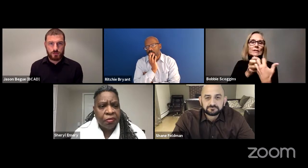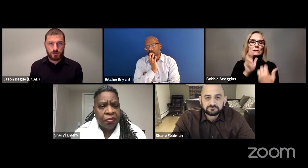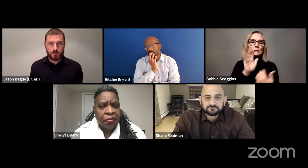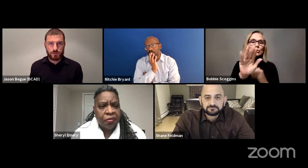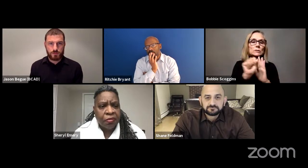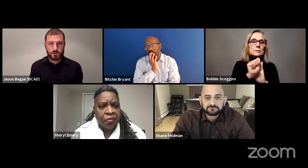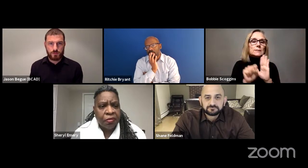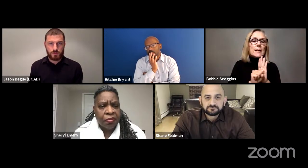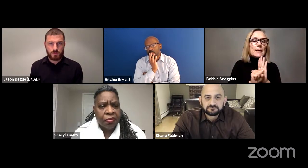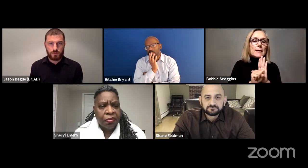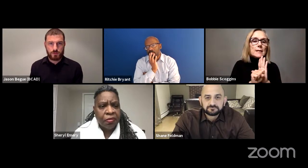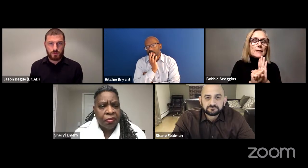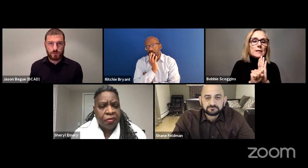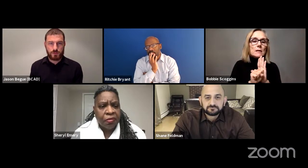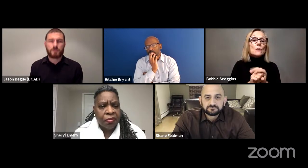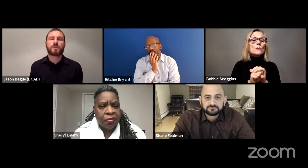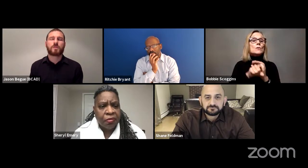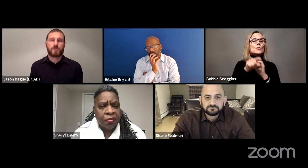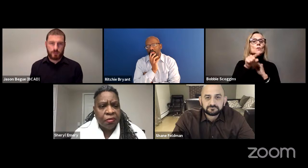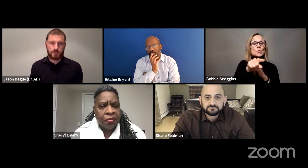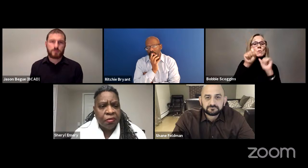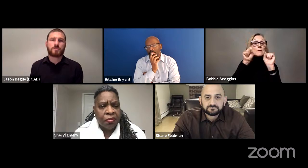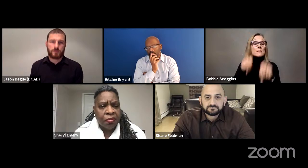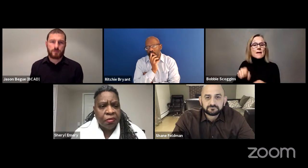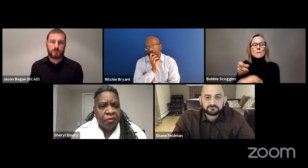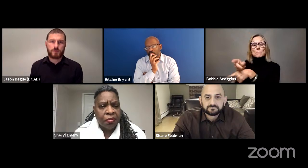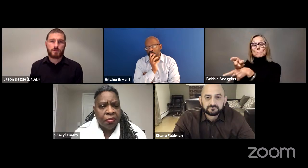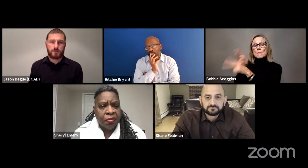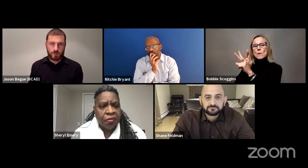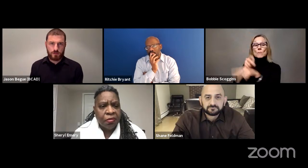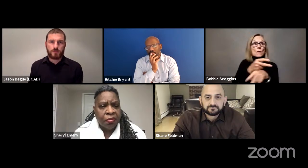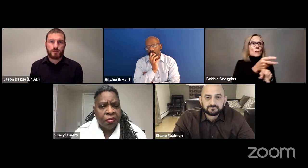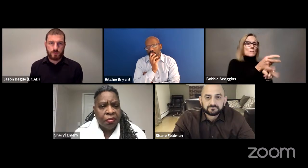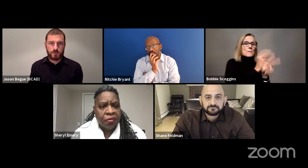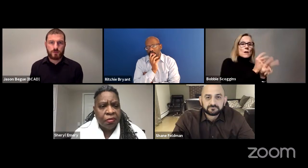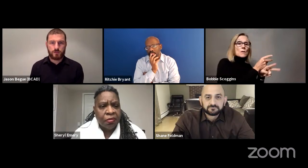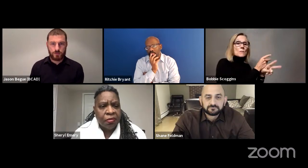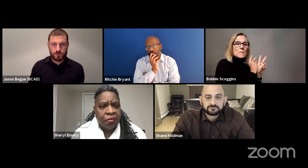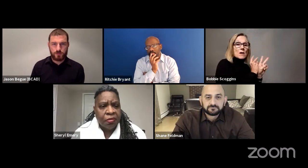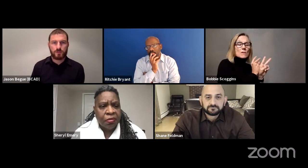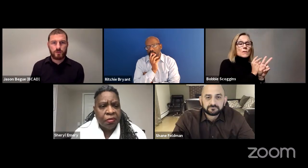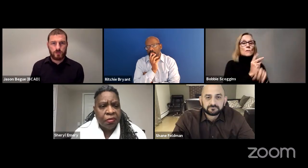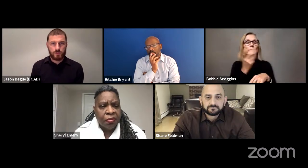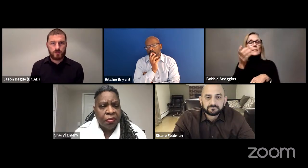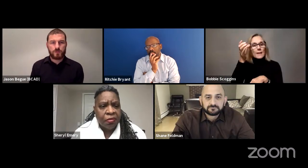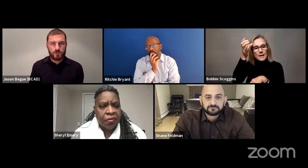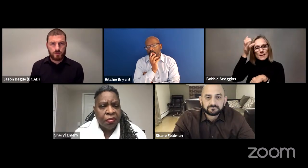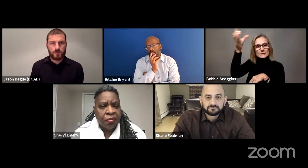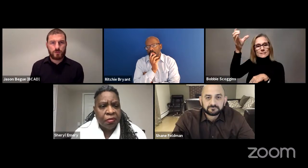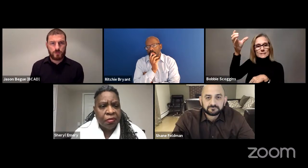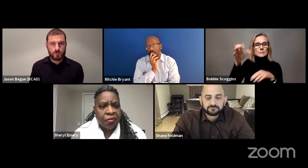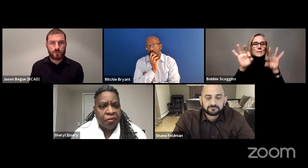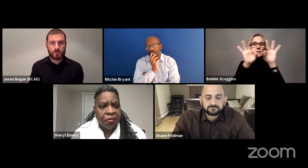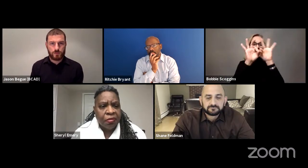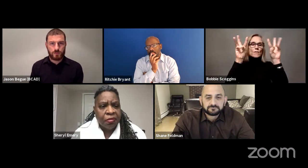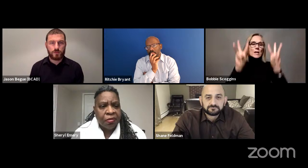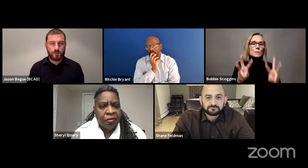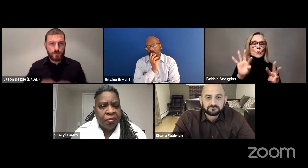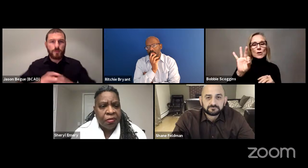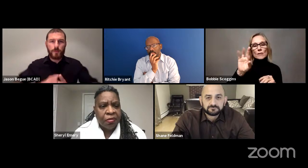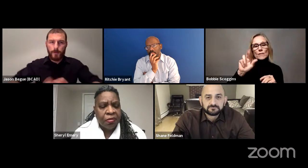a process that really fits your state. And I believe there's a lot to be learned from